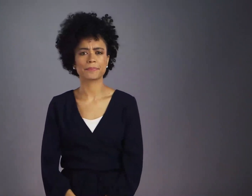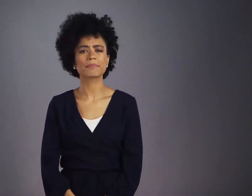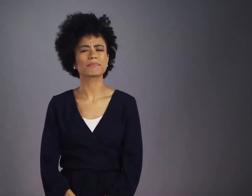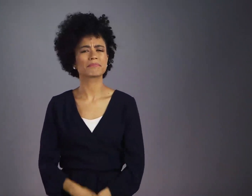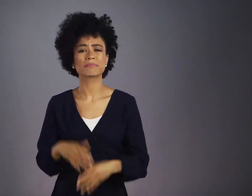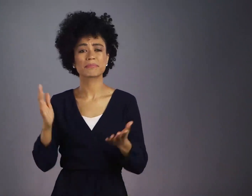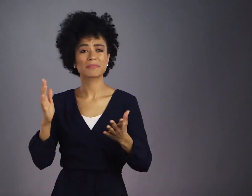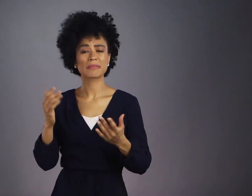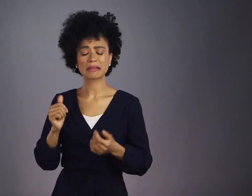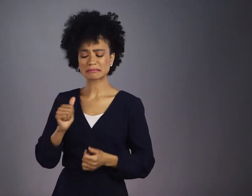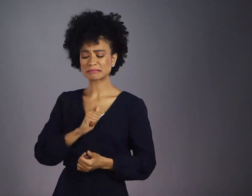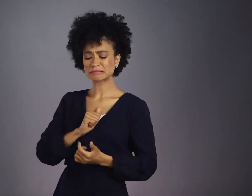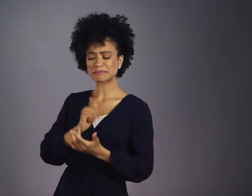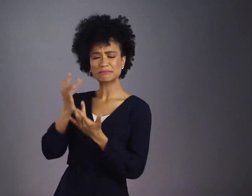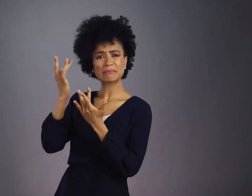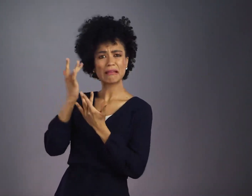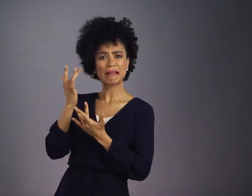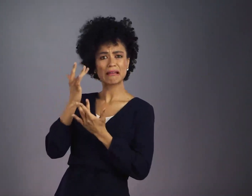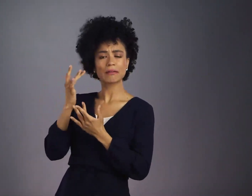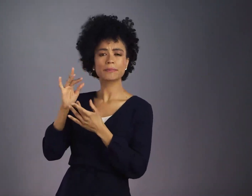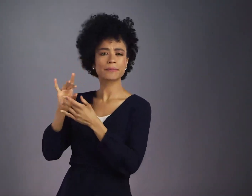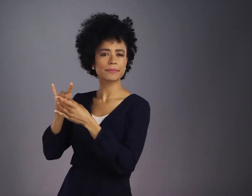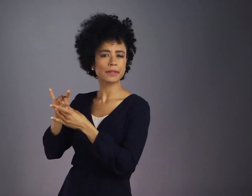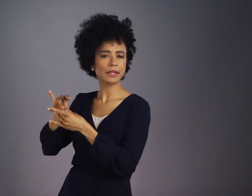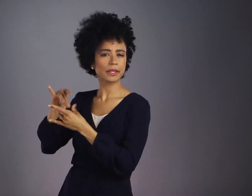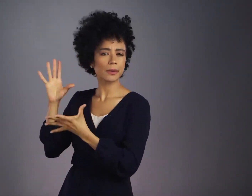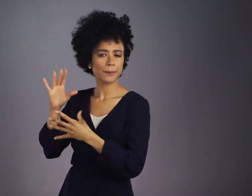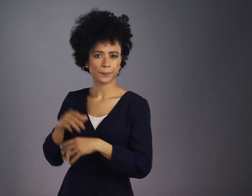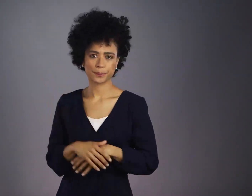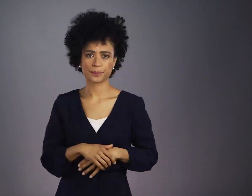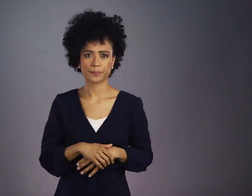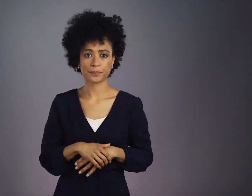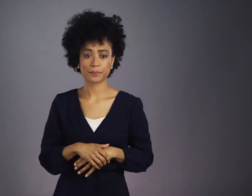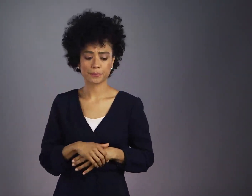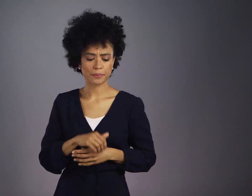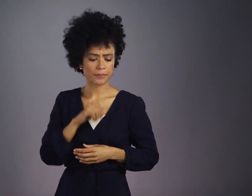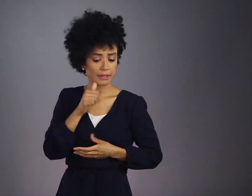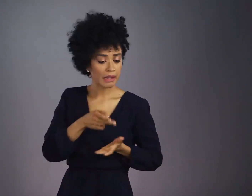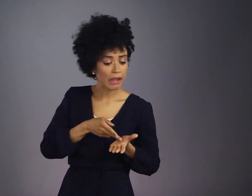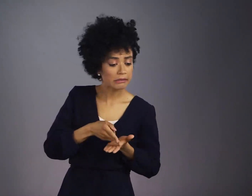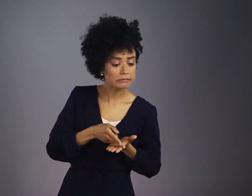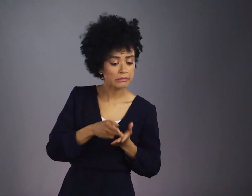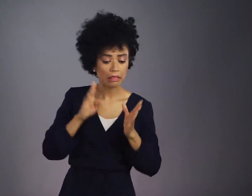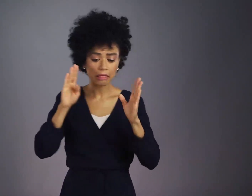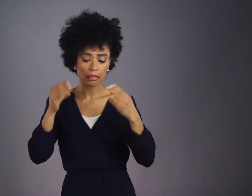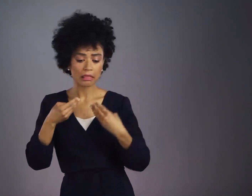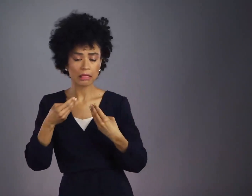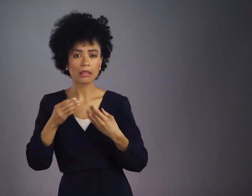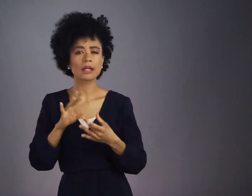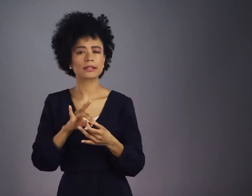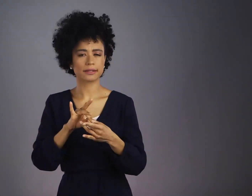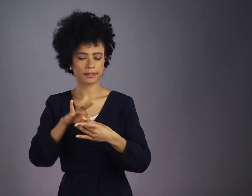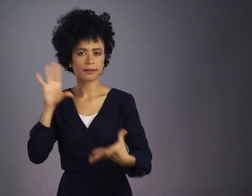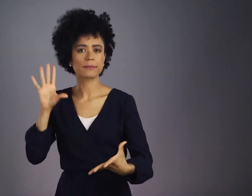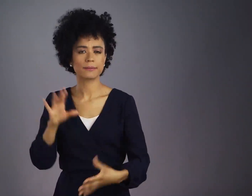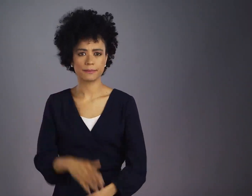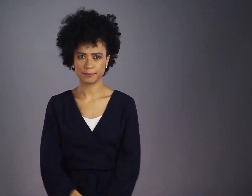especially asking that it be divorced from self-pity, dishonest or self-seeking motives.